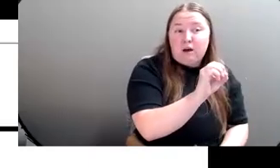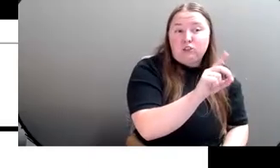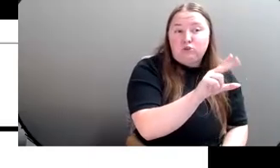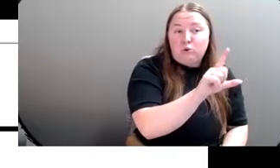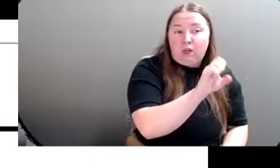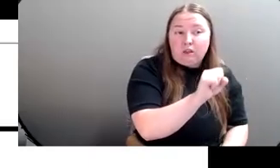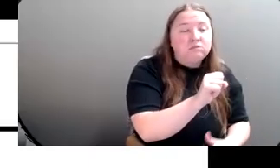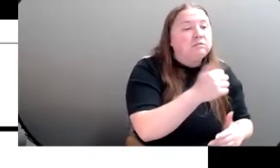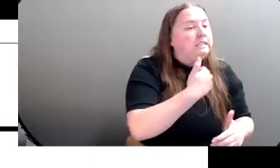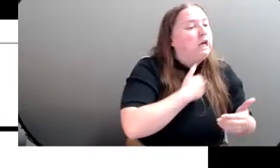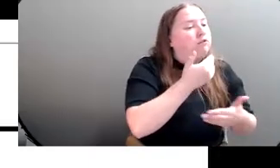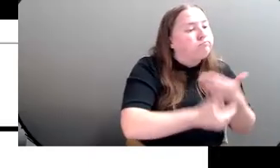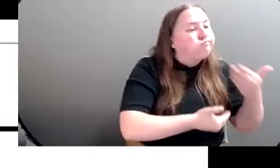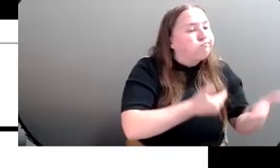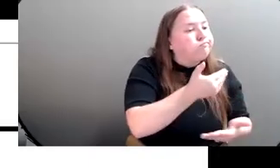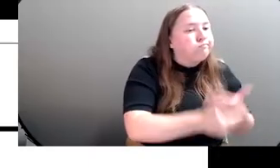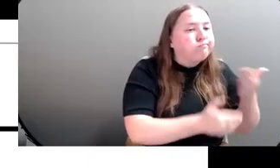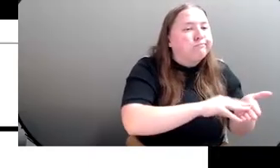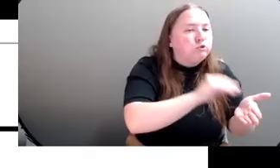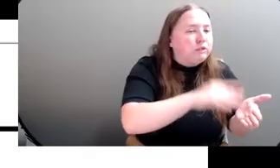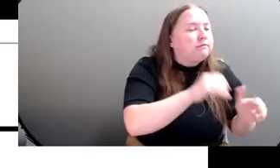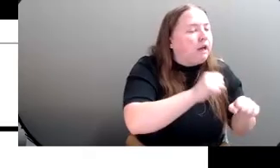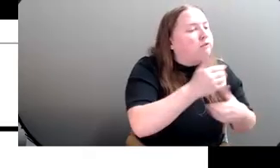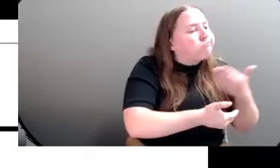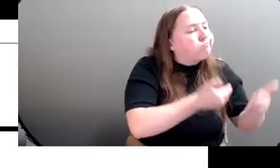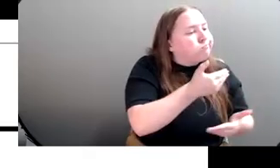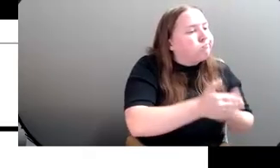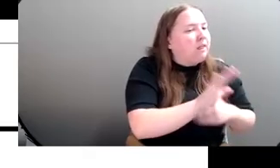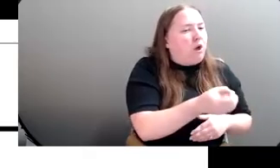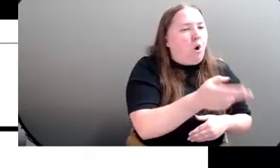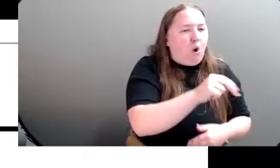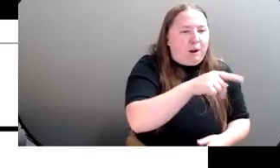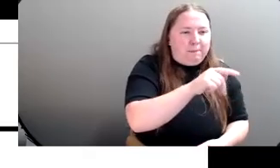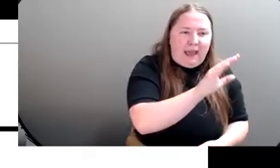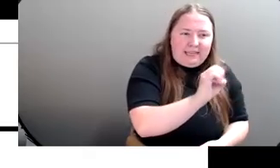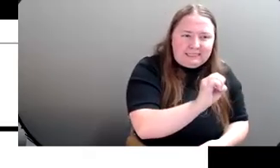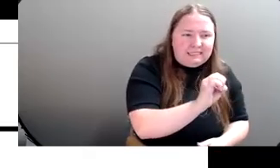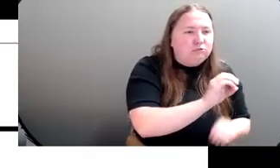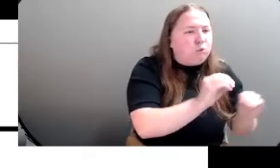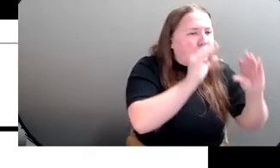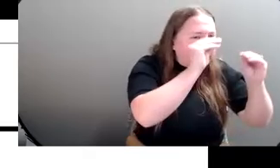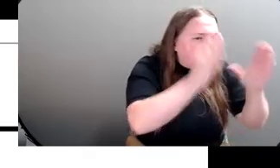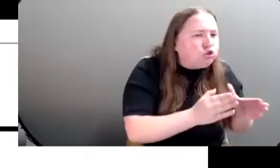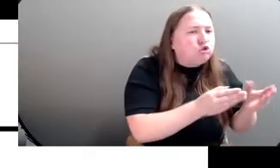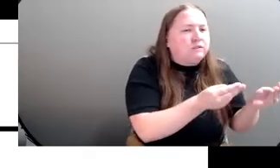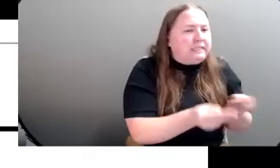The student can just move along through them. There's no, teacher or facilitator there to kind of respond to them.